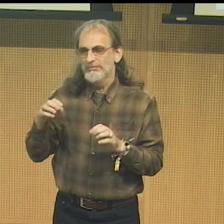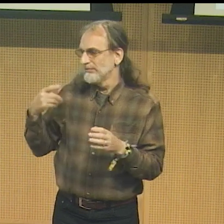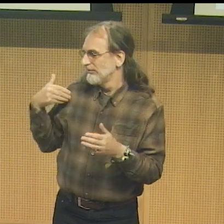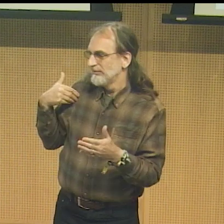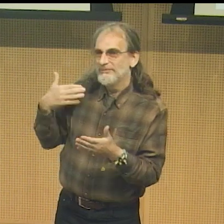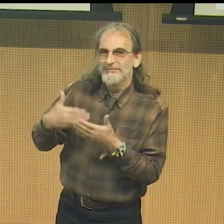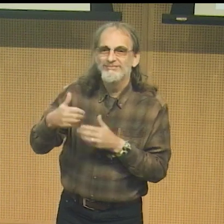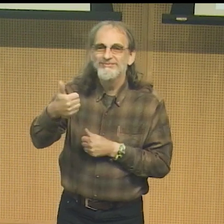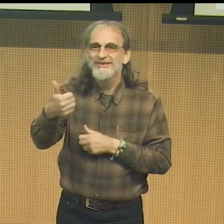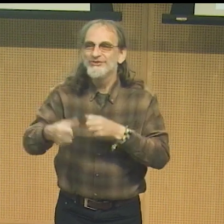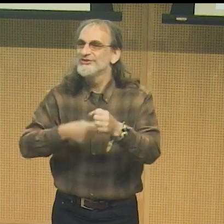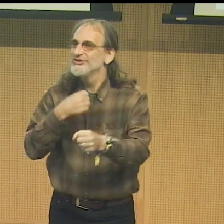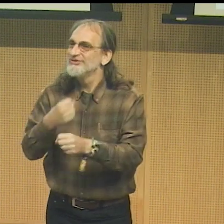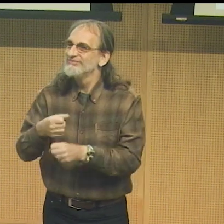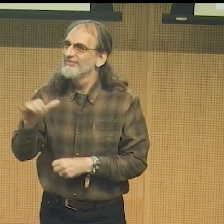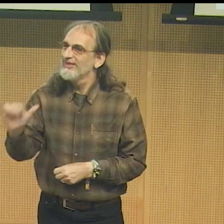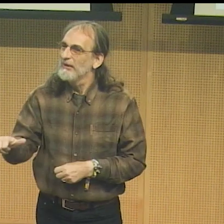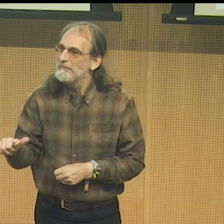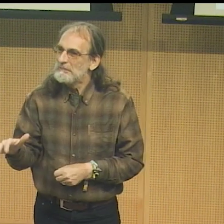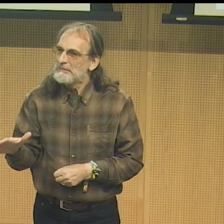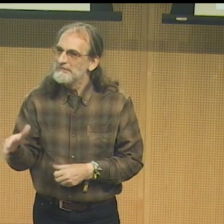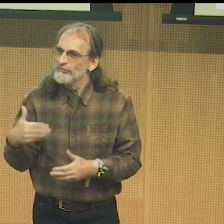on where we've come in these 10 years.